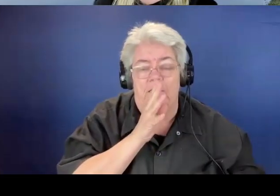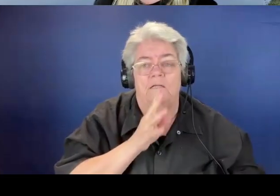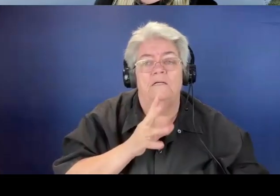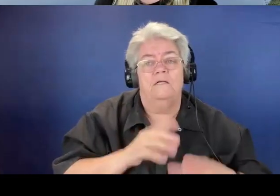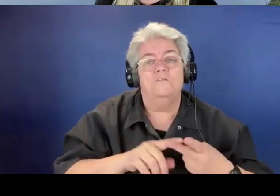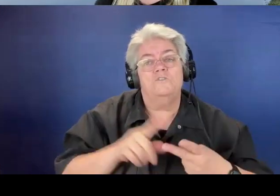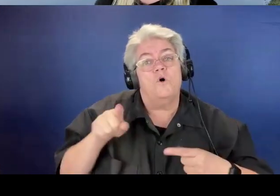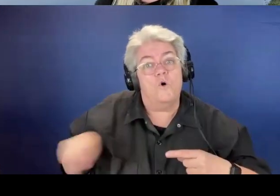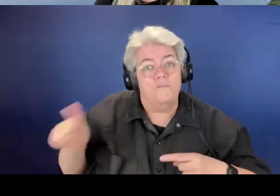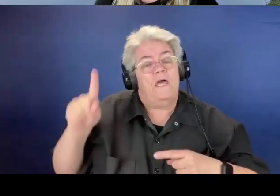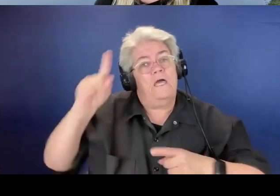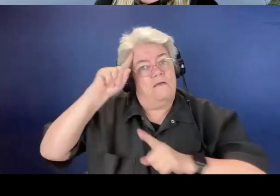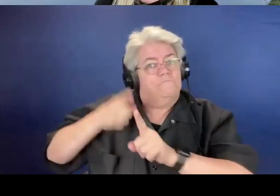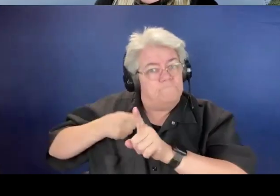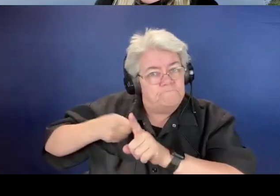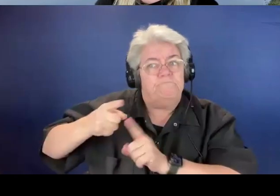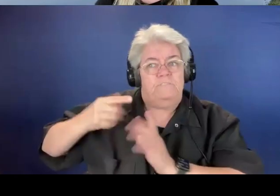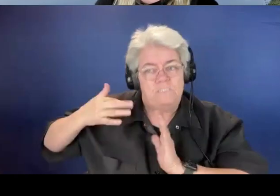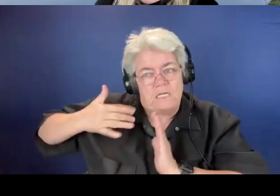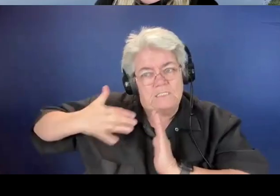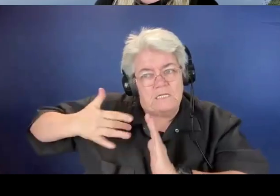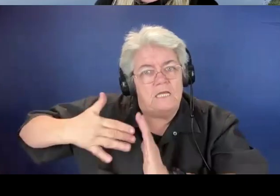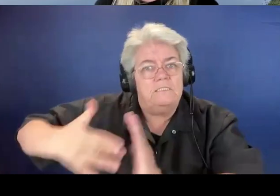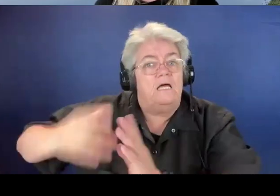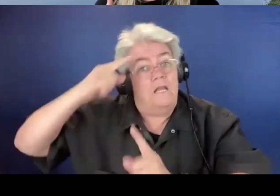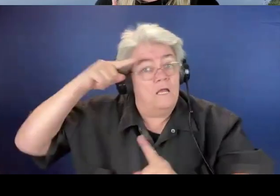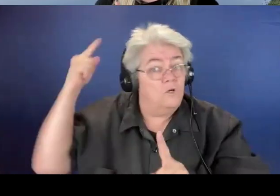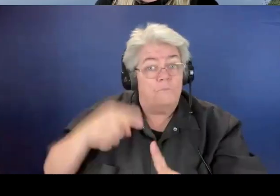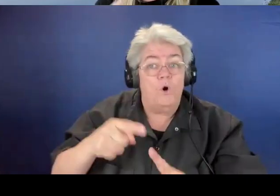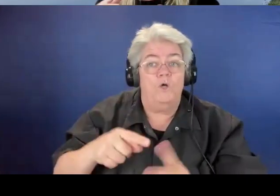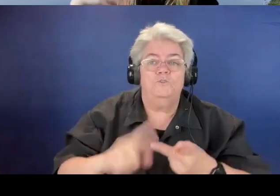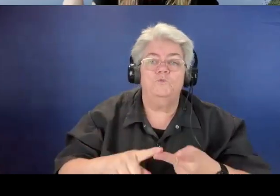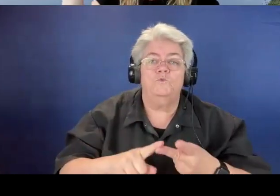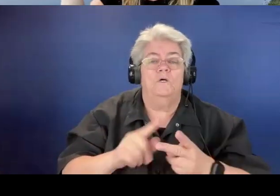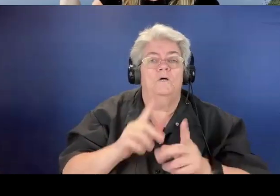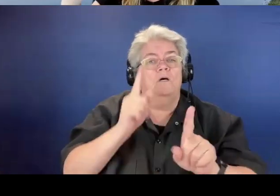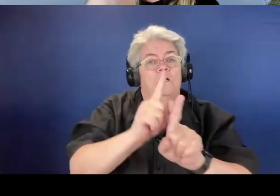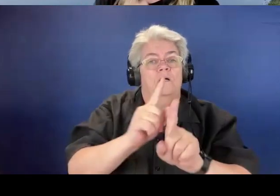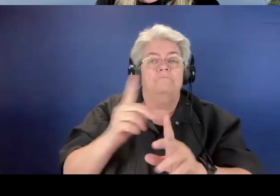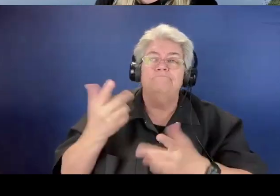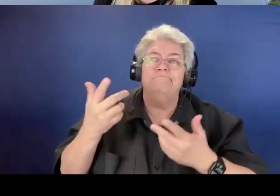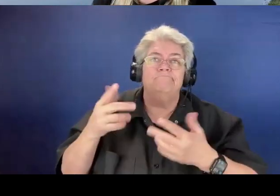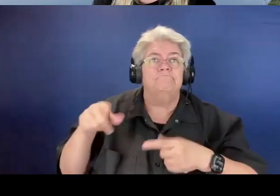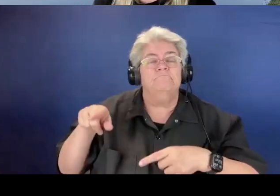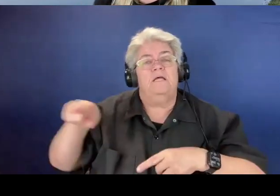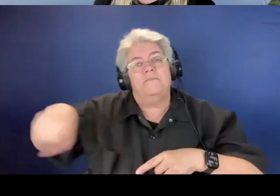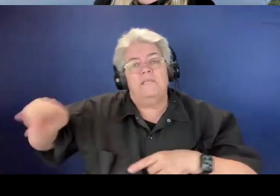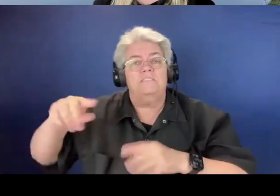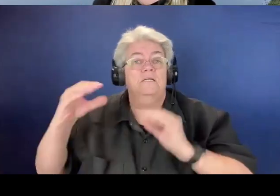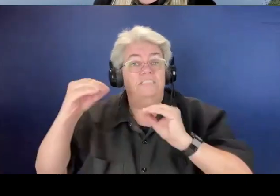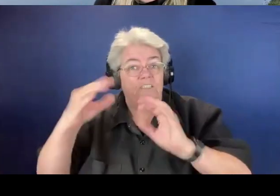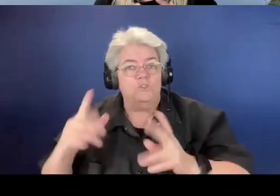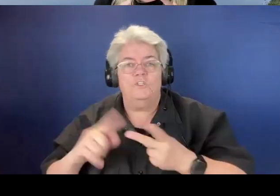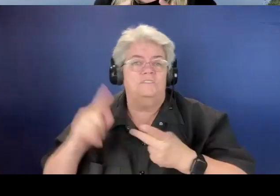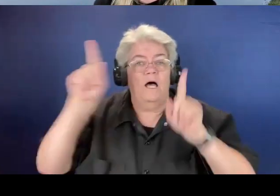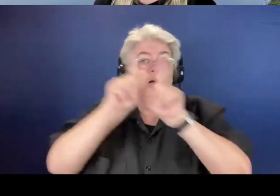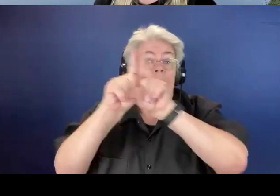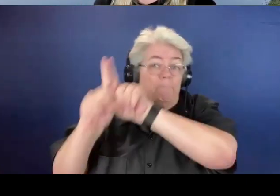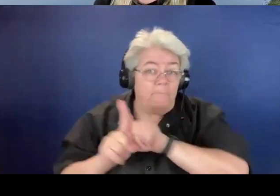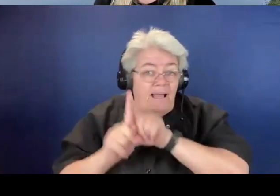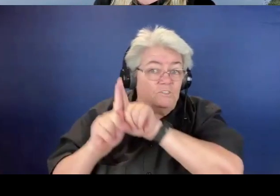standard in their field and this process includes mentoring from somebody who's already gone through this and has a lot of experience additional continuing